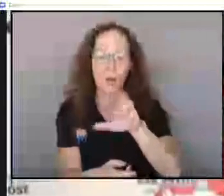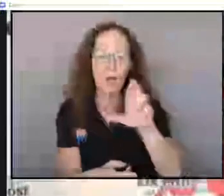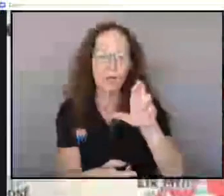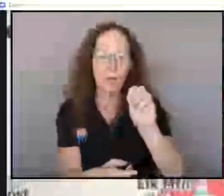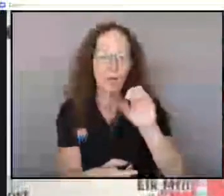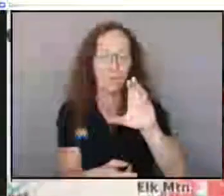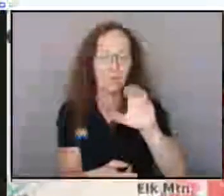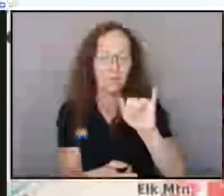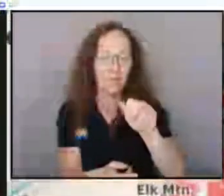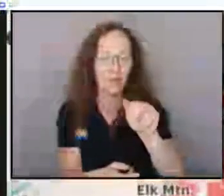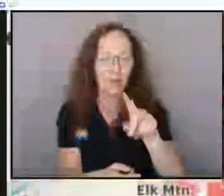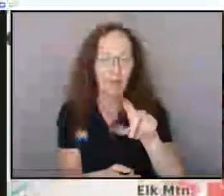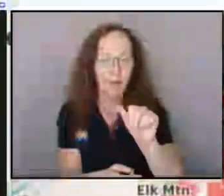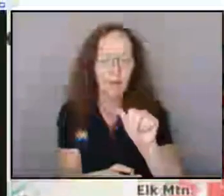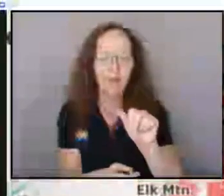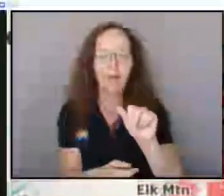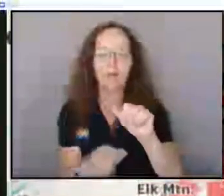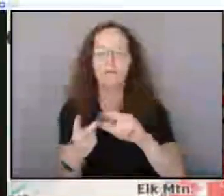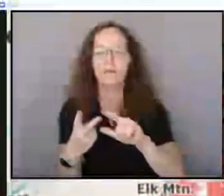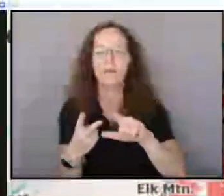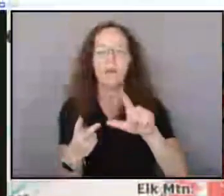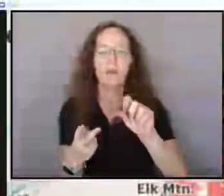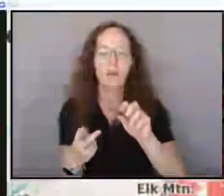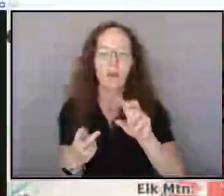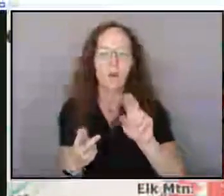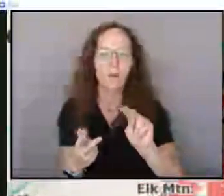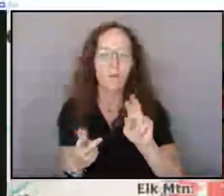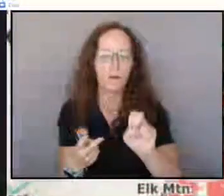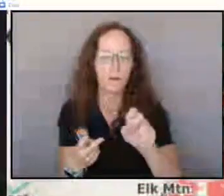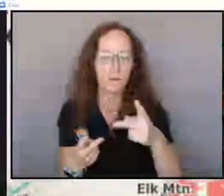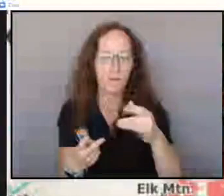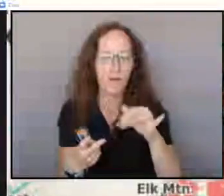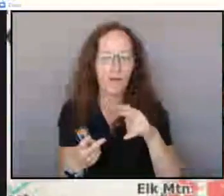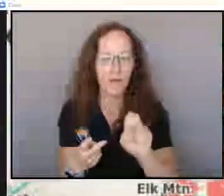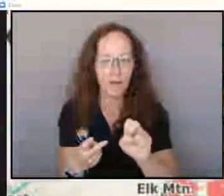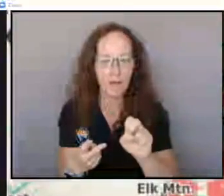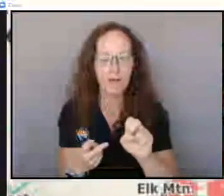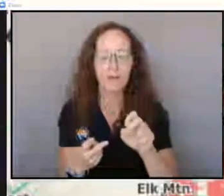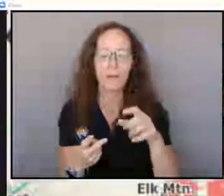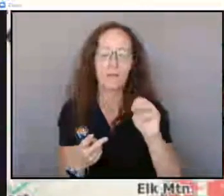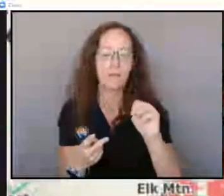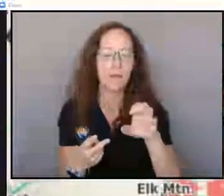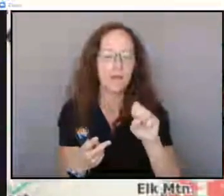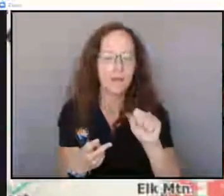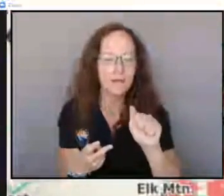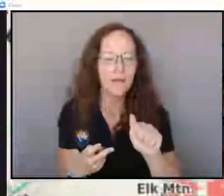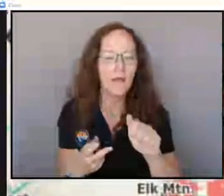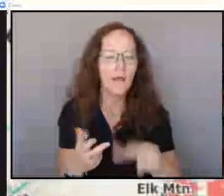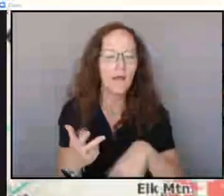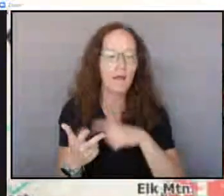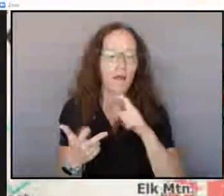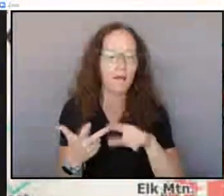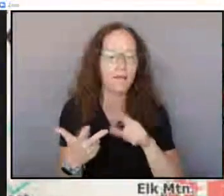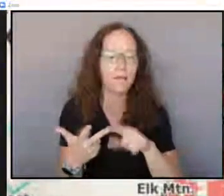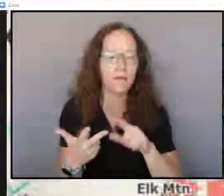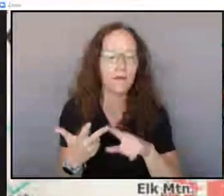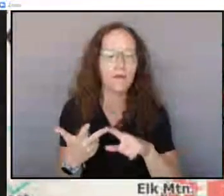SOMETHING SHOULD FLAIR UP. THE WEATHER IS REALLY TAMPERED THE FIRE'S HEAT DOWN.